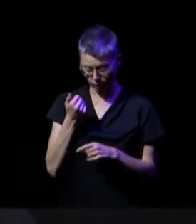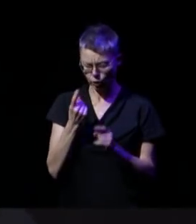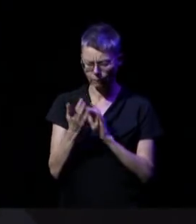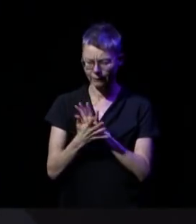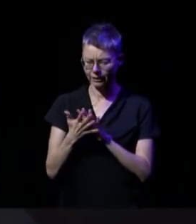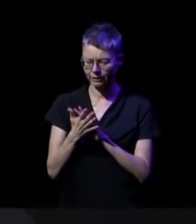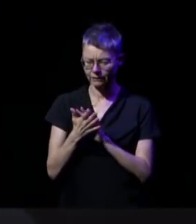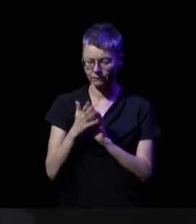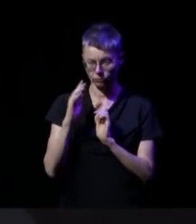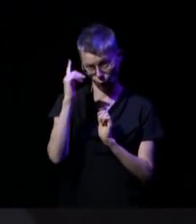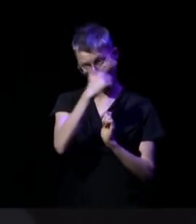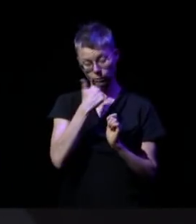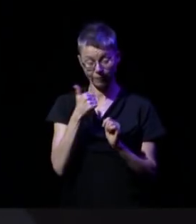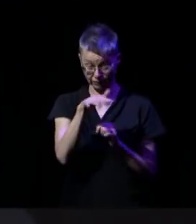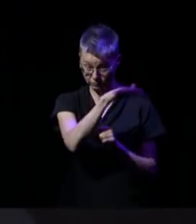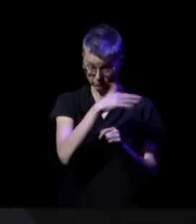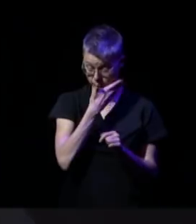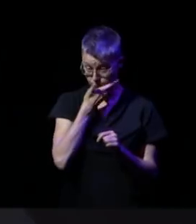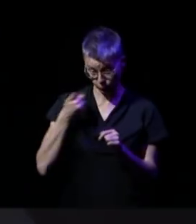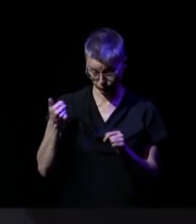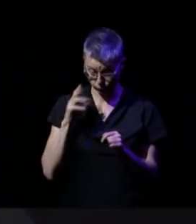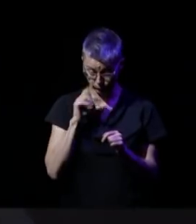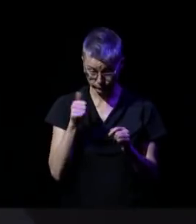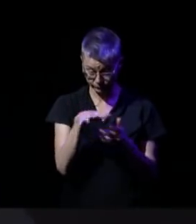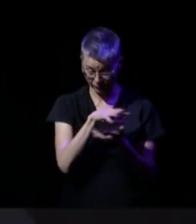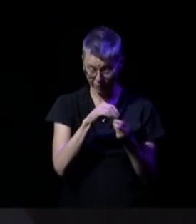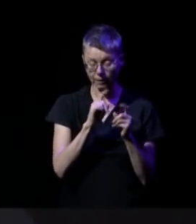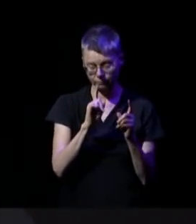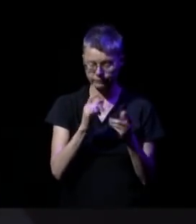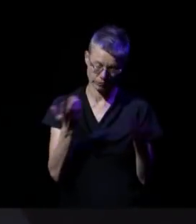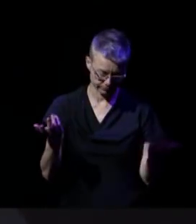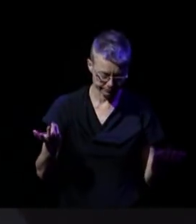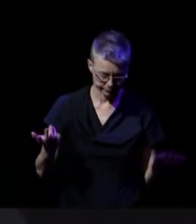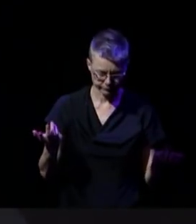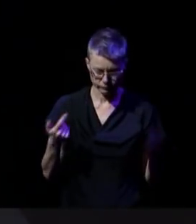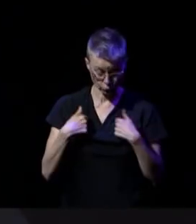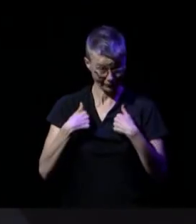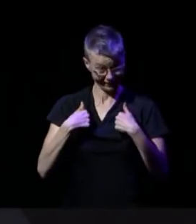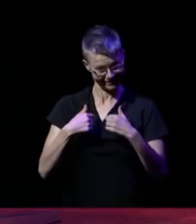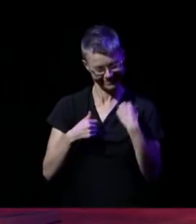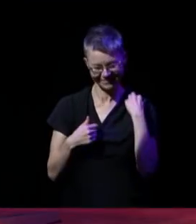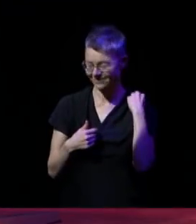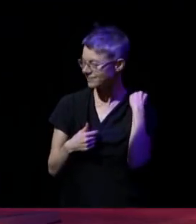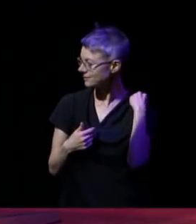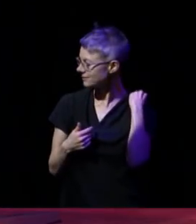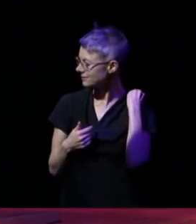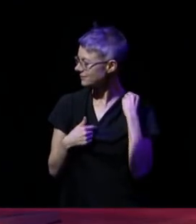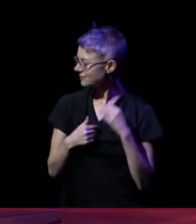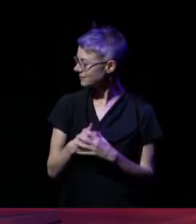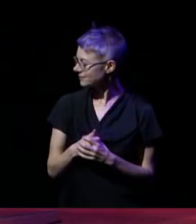about physical beauty, though they are very physically beautiful. But I'm talking, I mean, you know, to me, complicated.